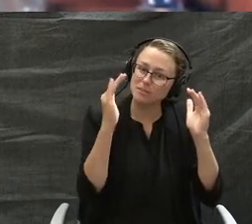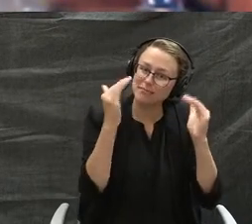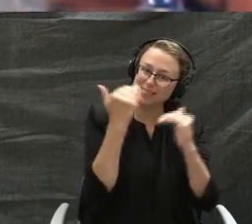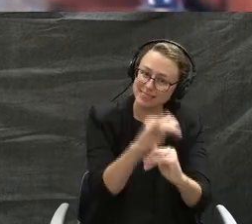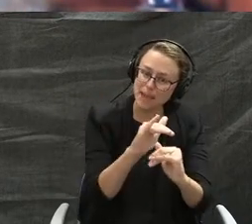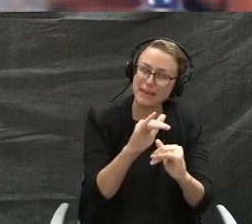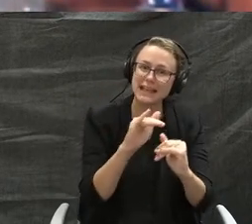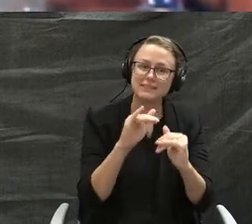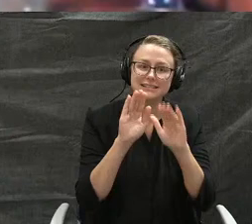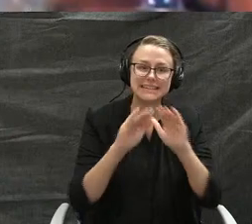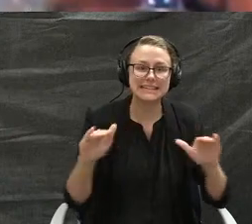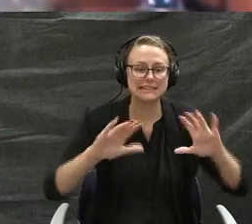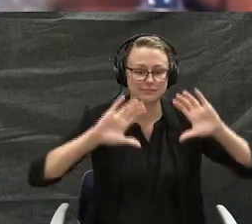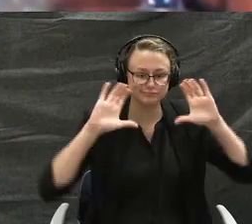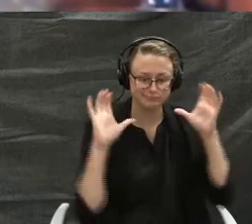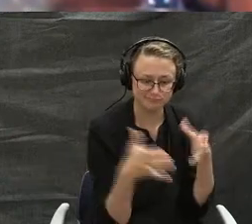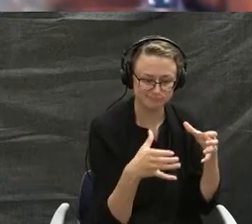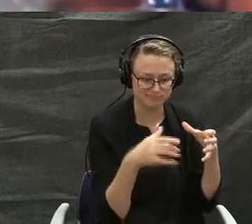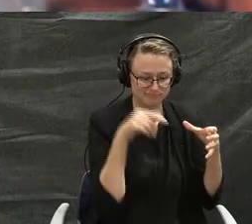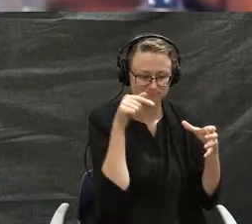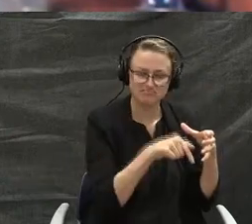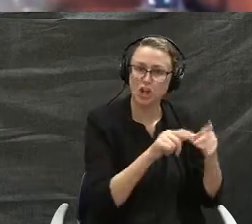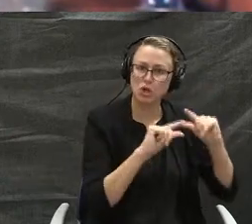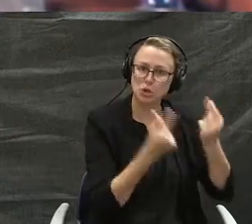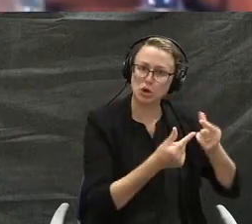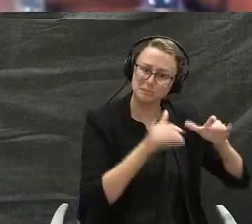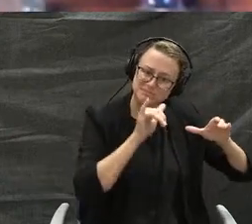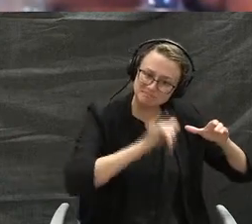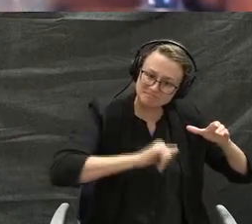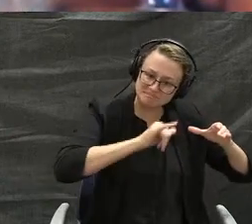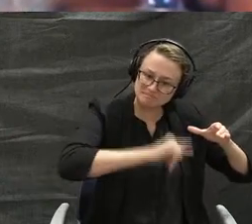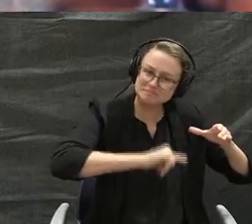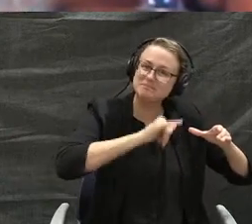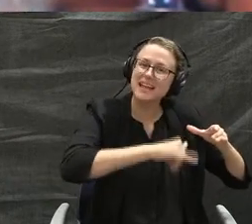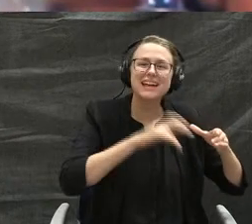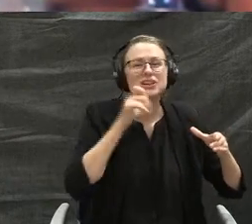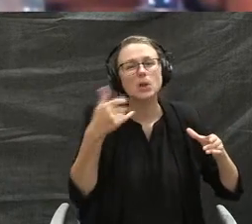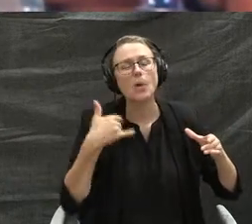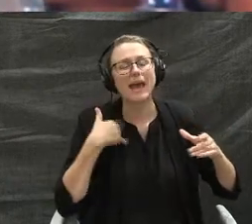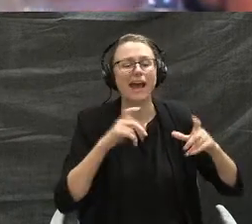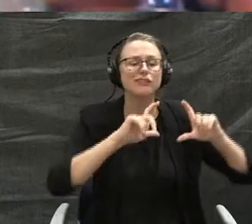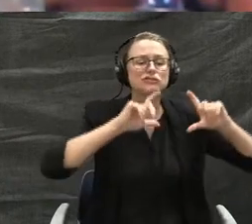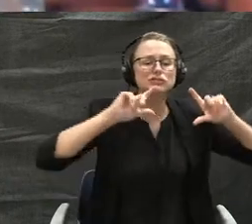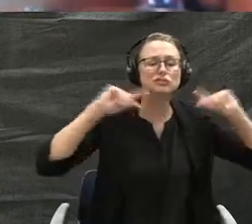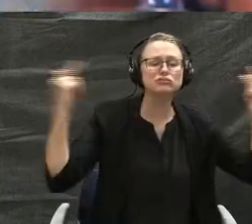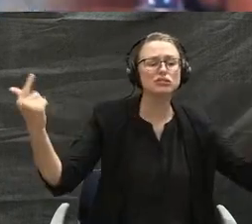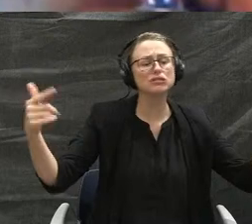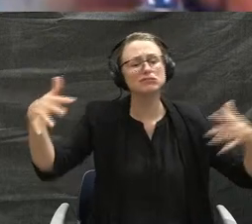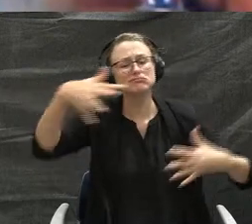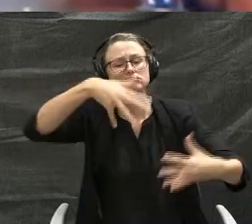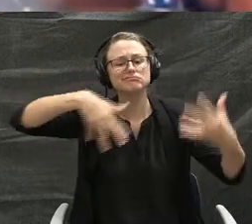and distinct groups so that we don't have large groups of population that are Co mingling, the really. The reason behind